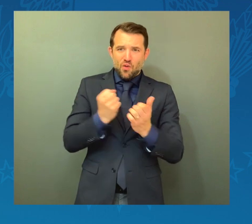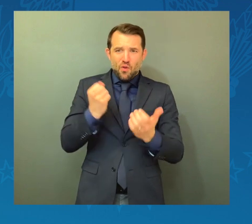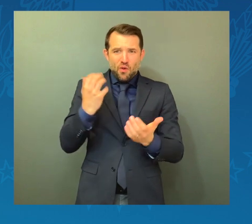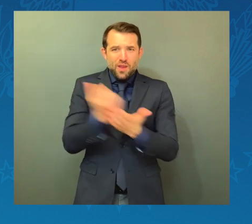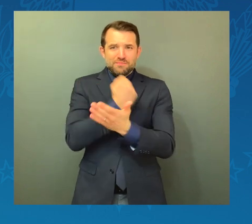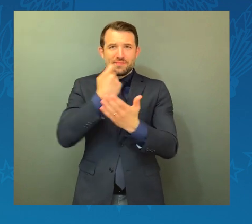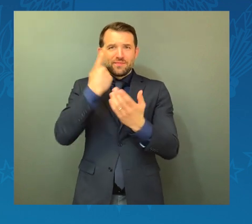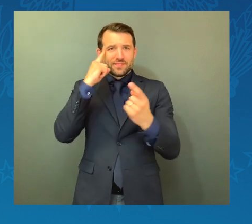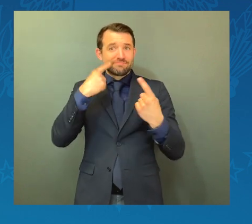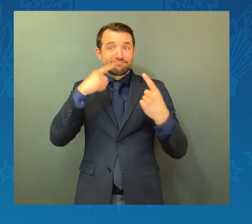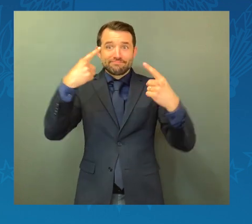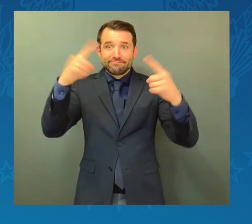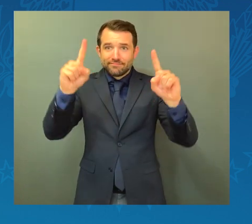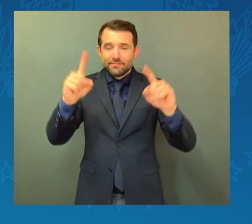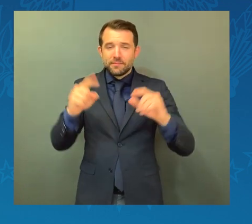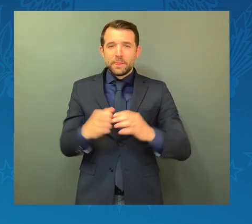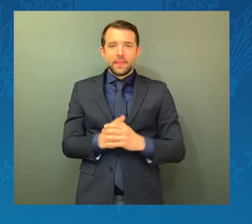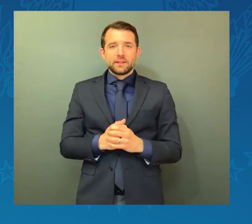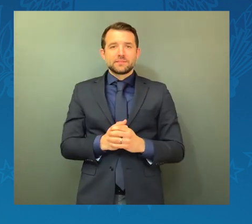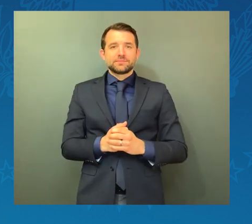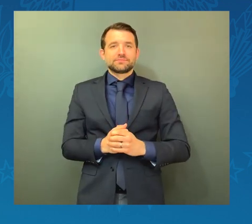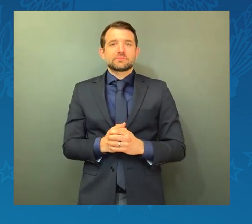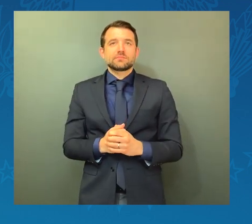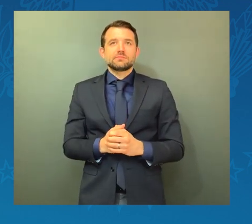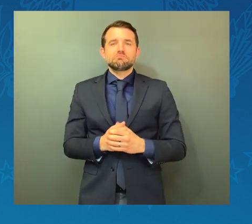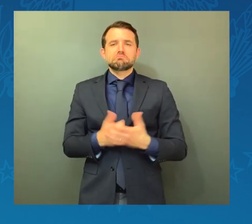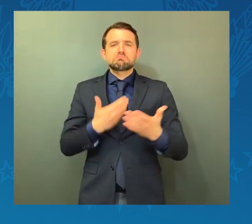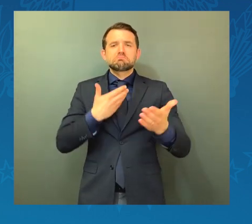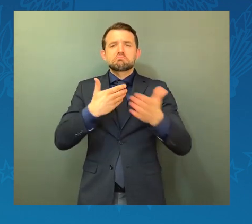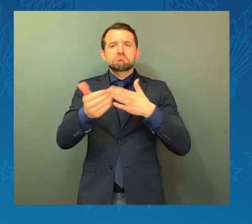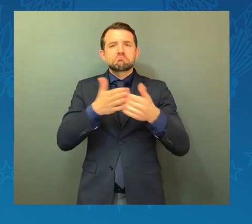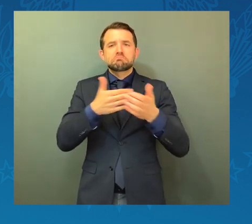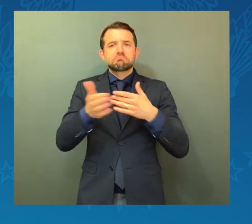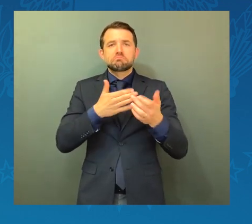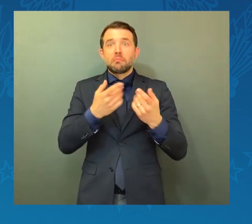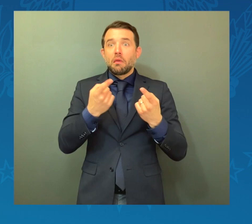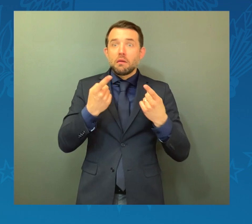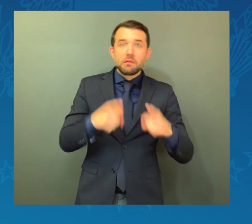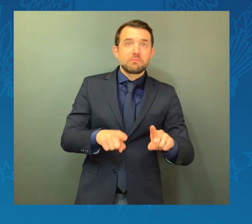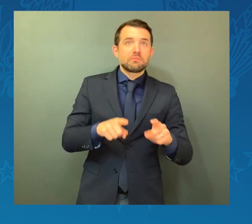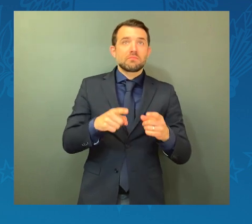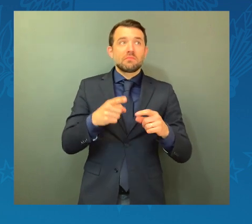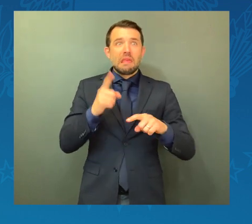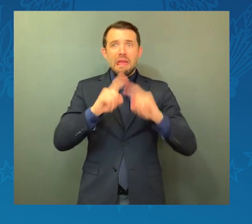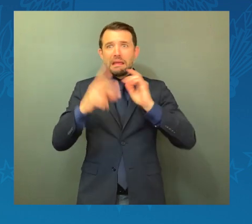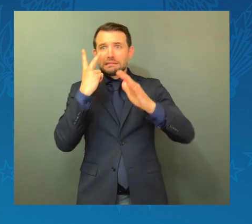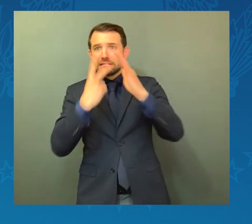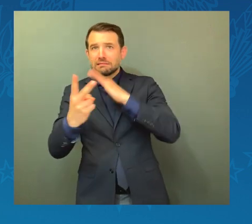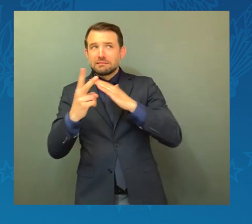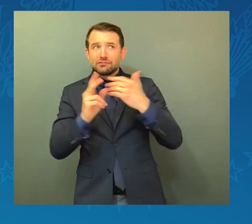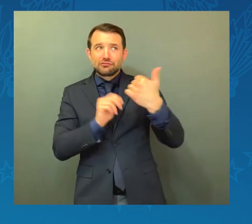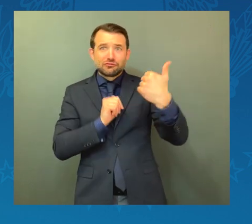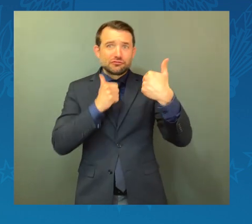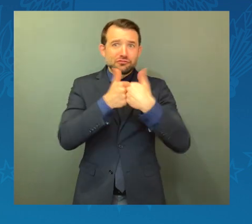and in spite of unforeseen challenges, including a once in a generation pandemic.